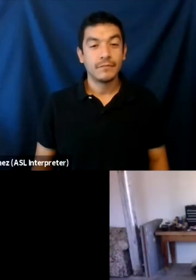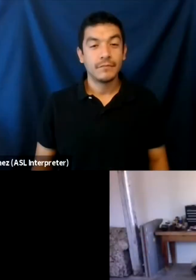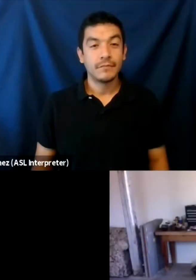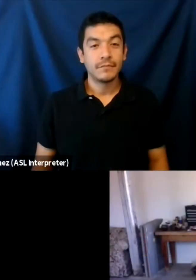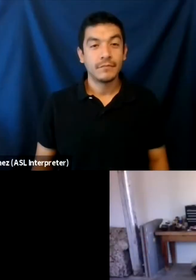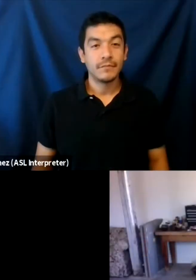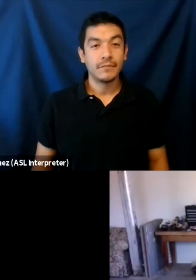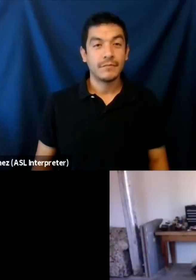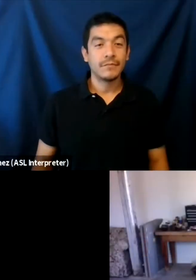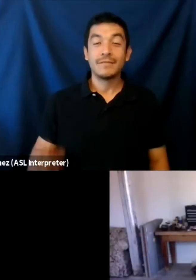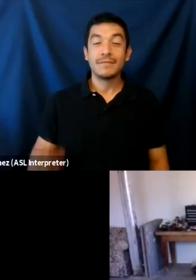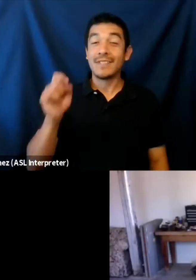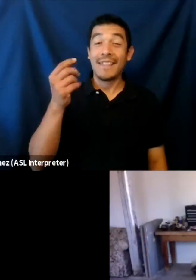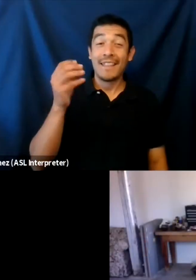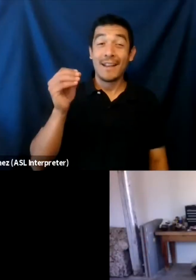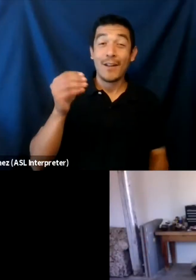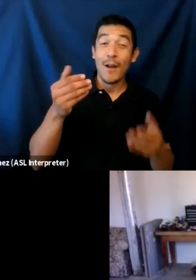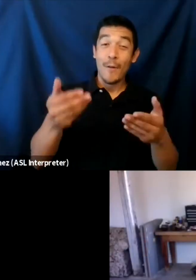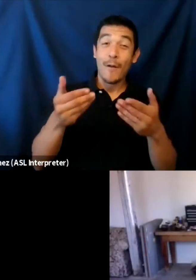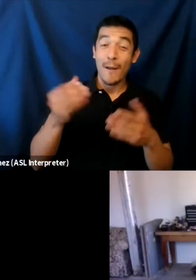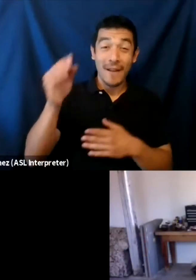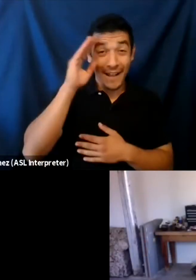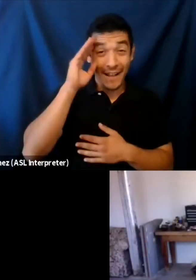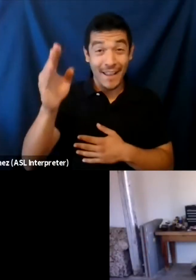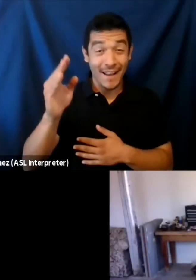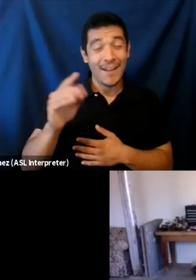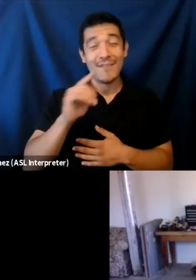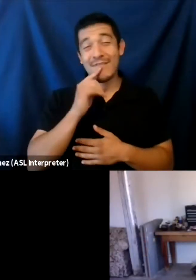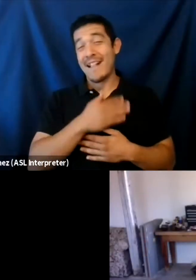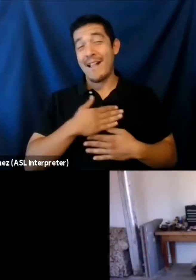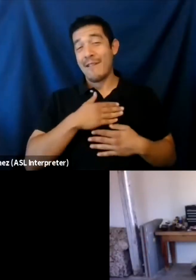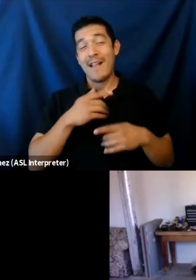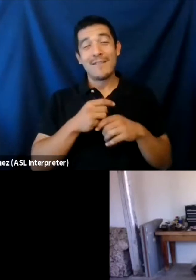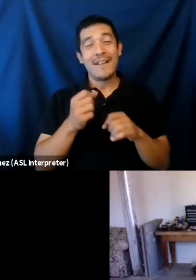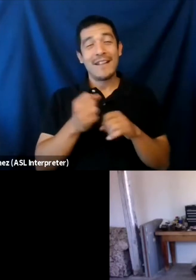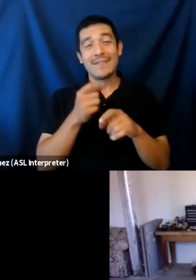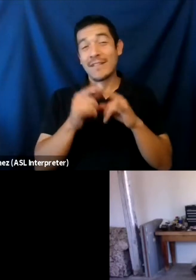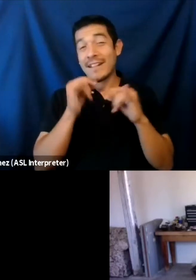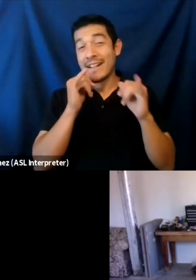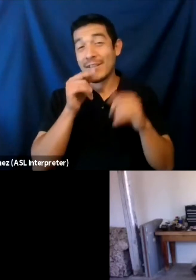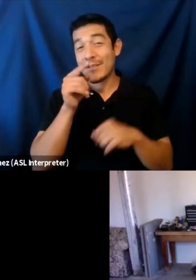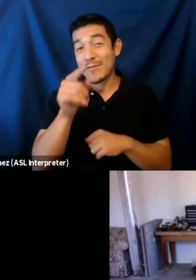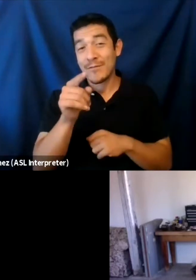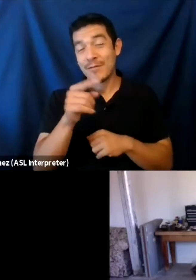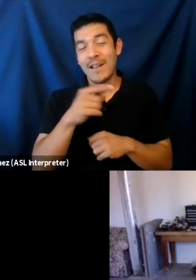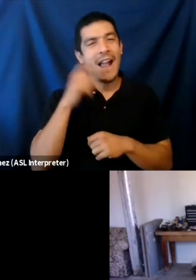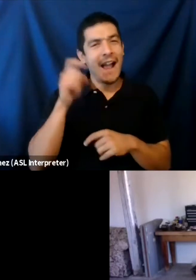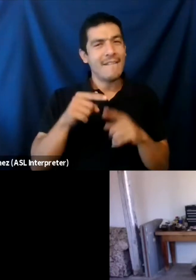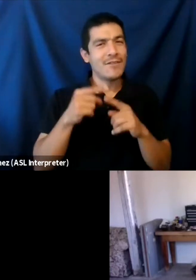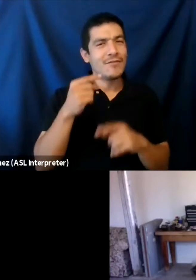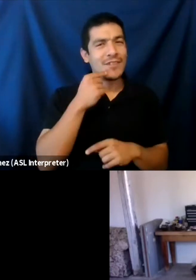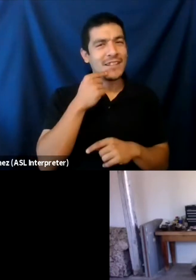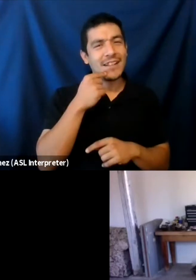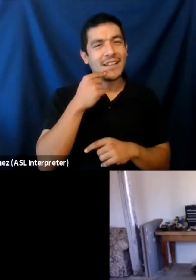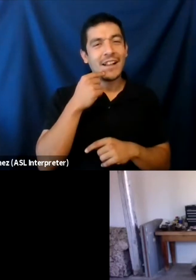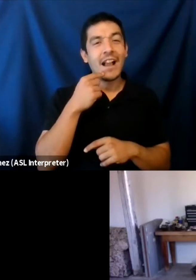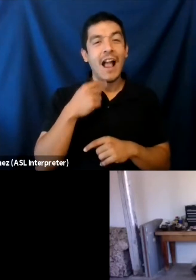Well, Theo, welcome and hello, it is a pleasure to get to interview you. I have to say I have become fascinated